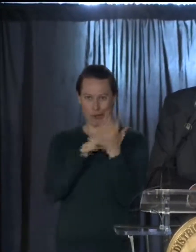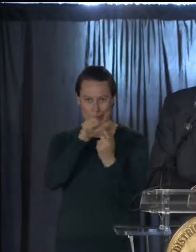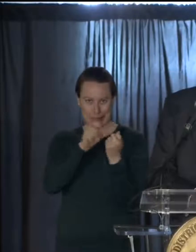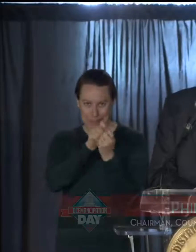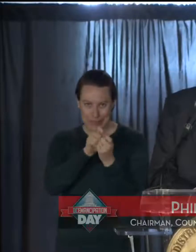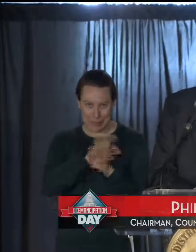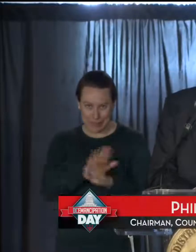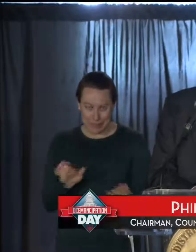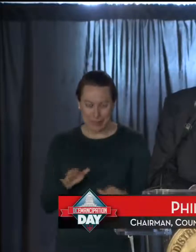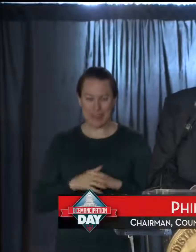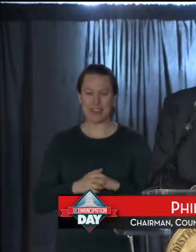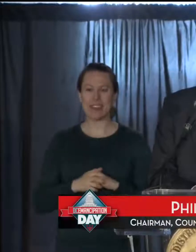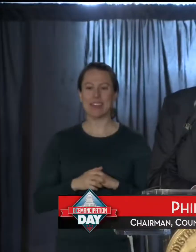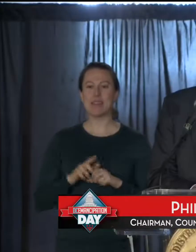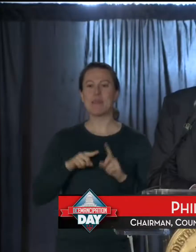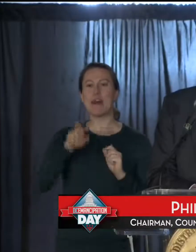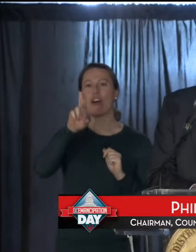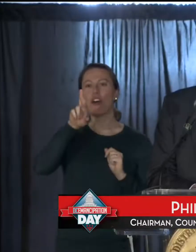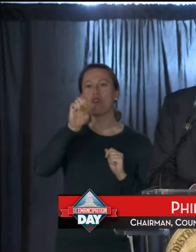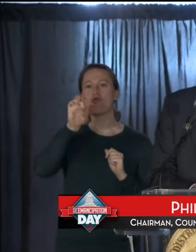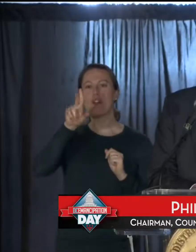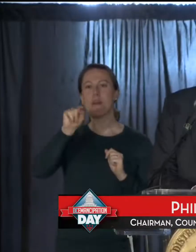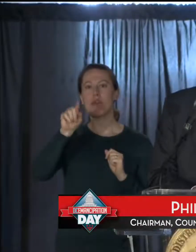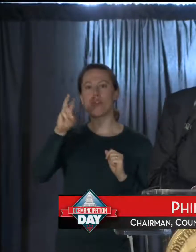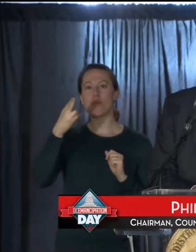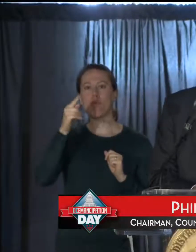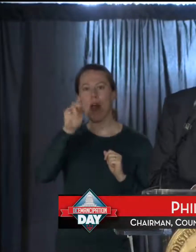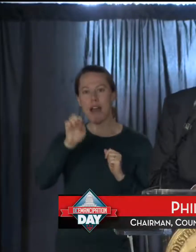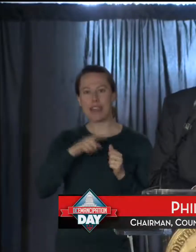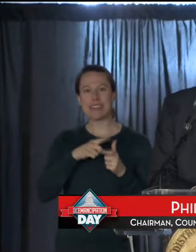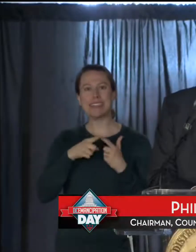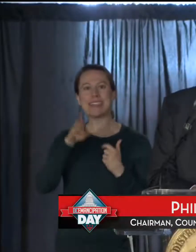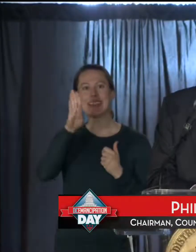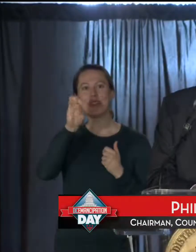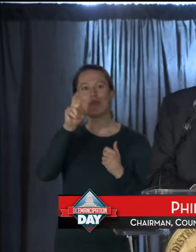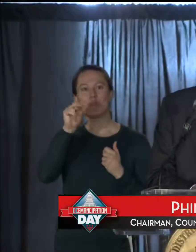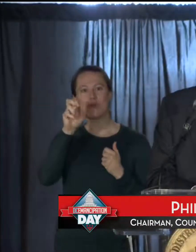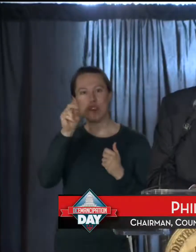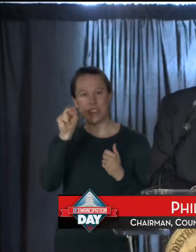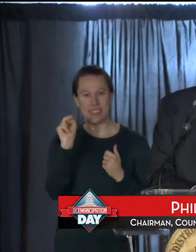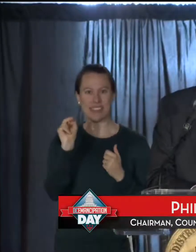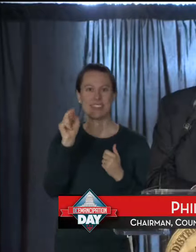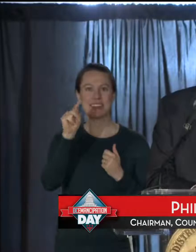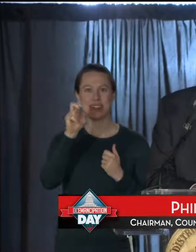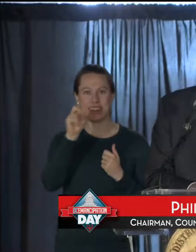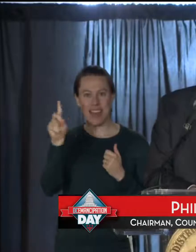AT-LARGE COUNCILMEMBER ROBERT WHITE, WARD 4 COUNCILMEMBER BRANDON TODD, WARD 1 COUNCILMEMBER BRIANNE NADEAU,